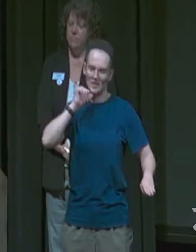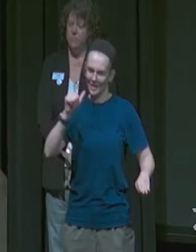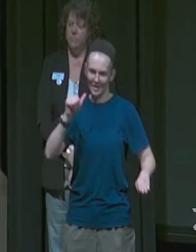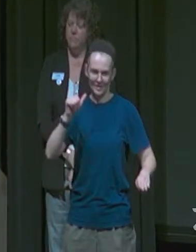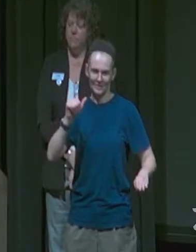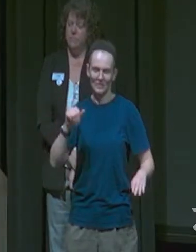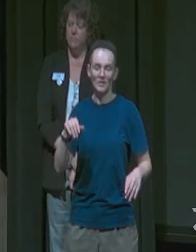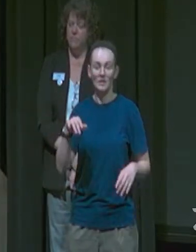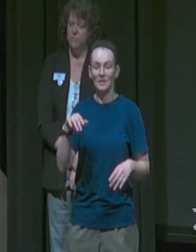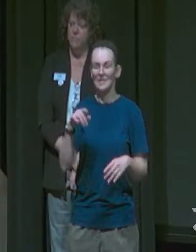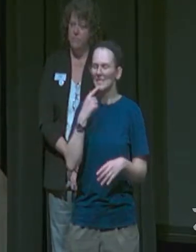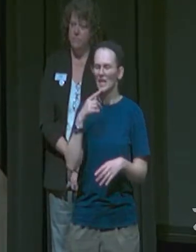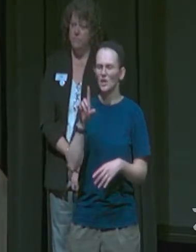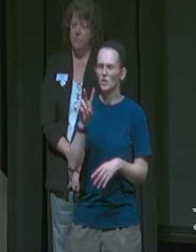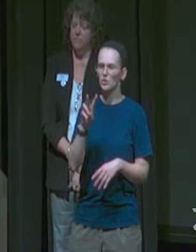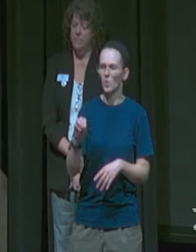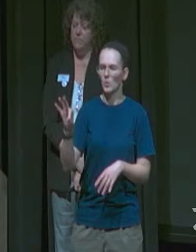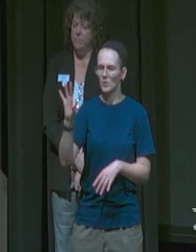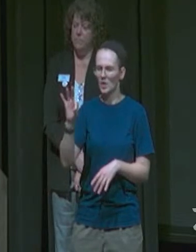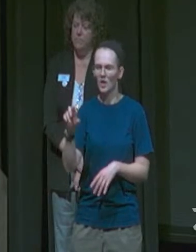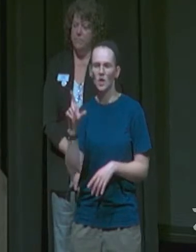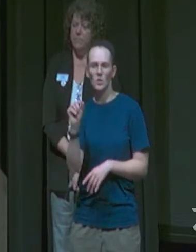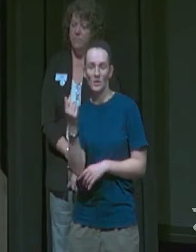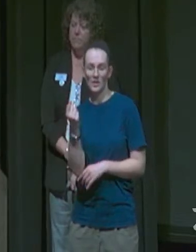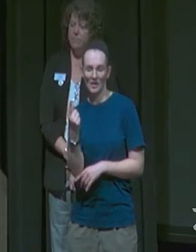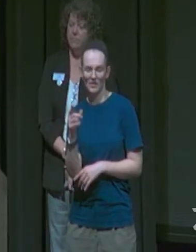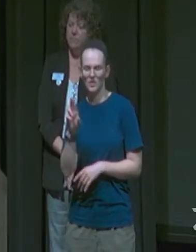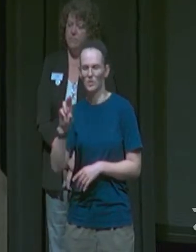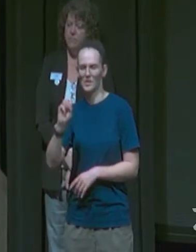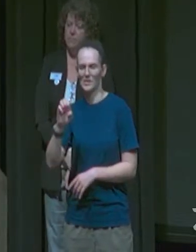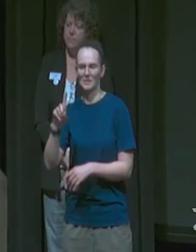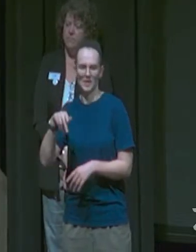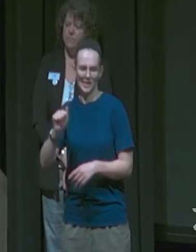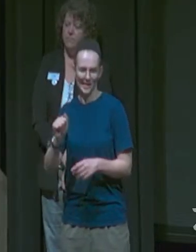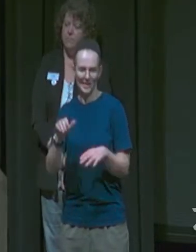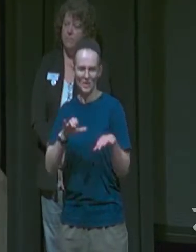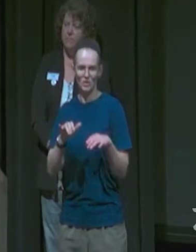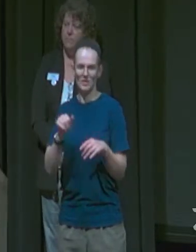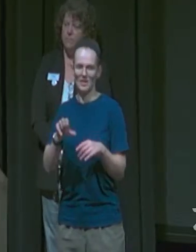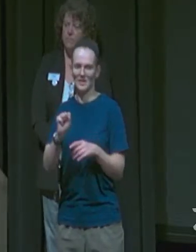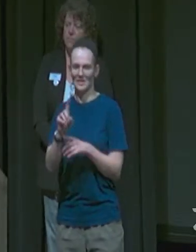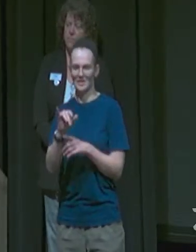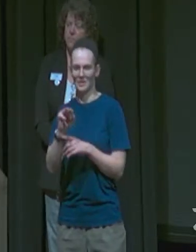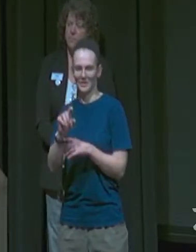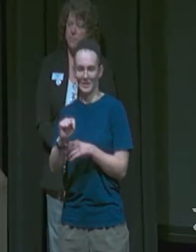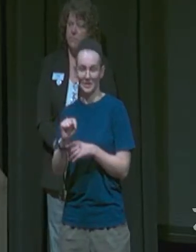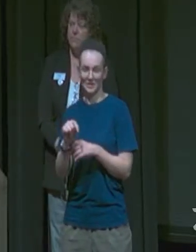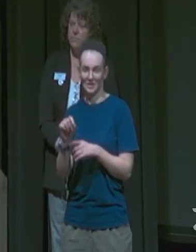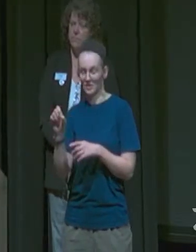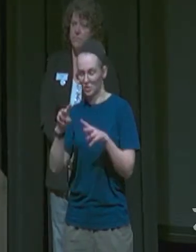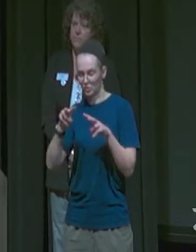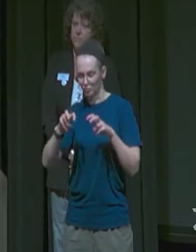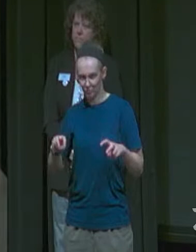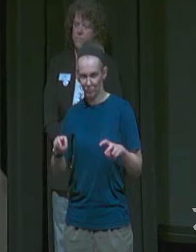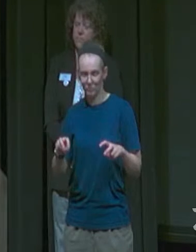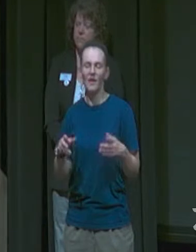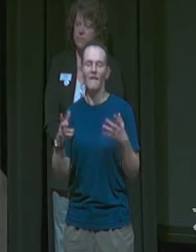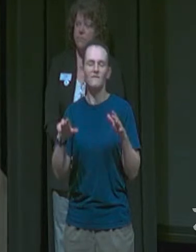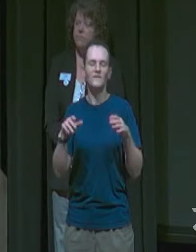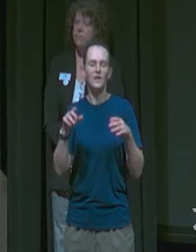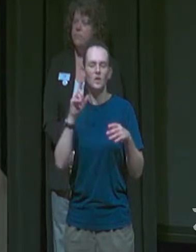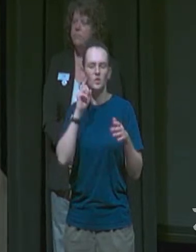2009 and 2011 USEPA did this sediment survey they profiled the crosssection of that River